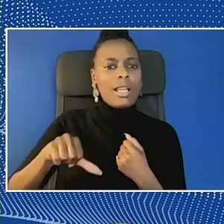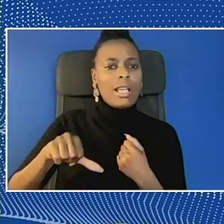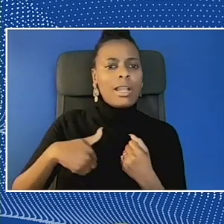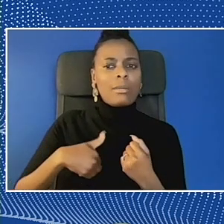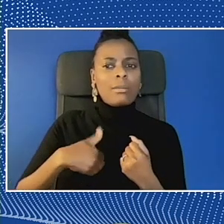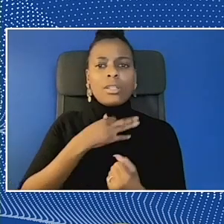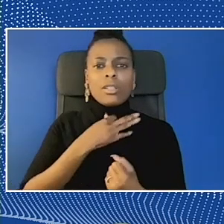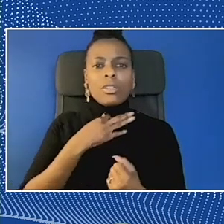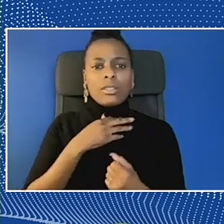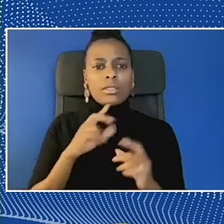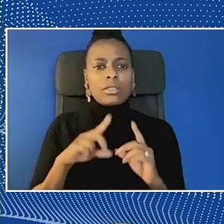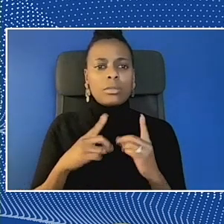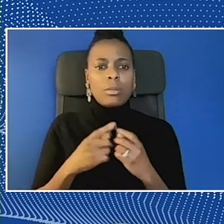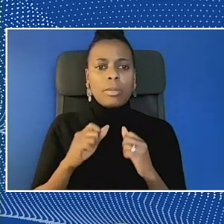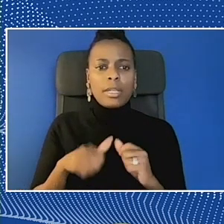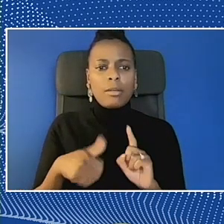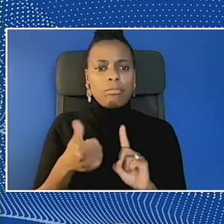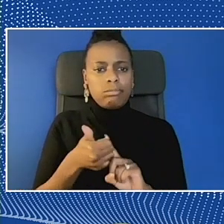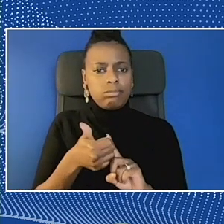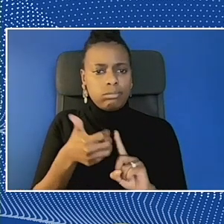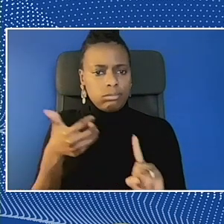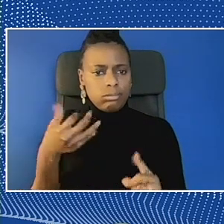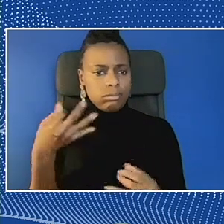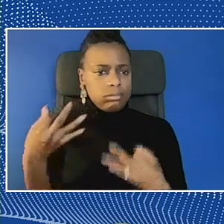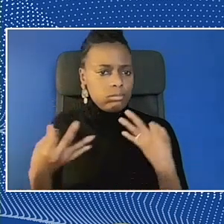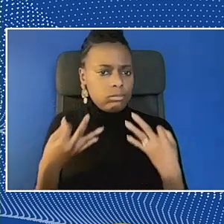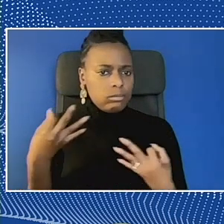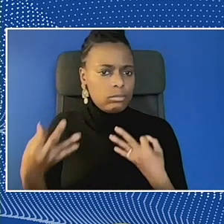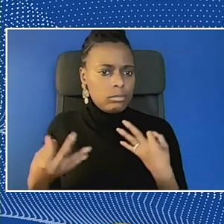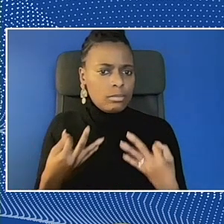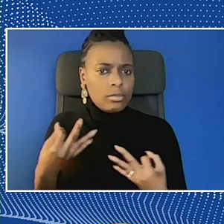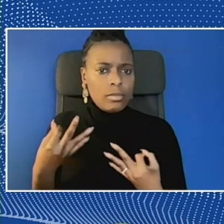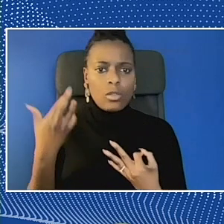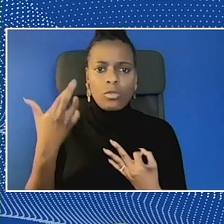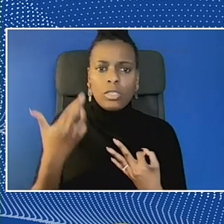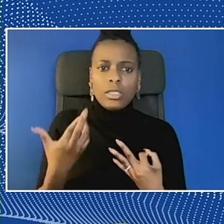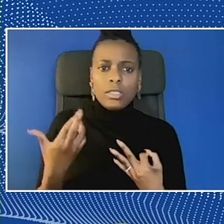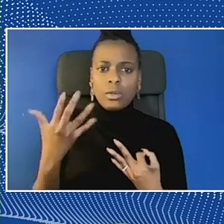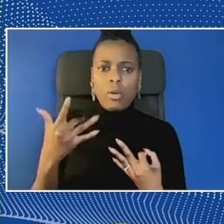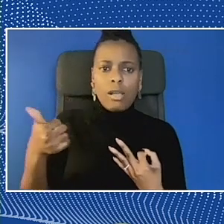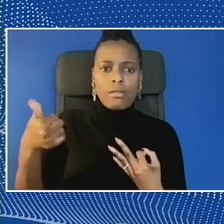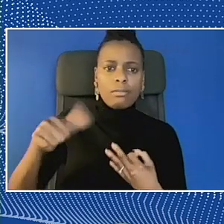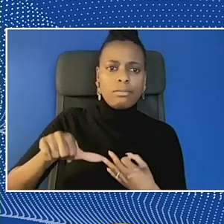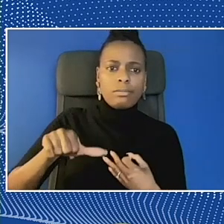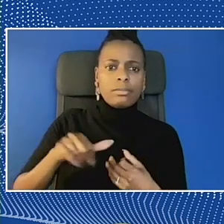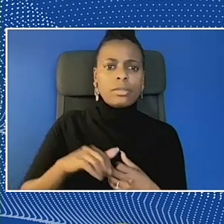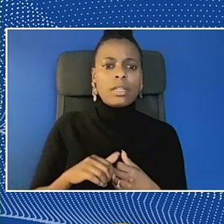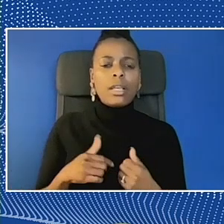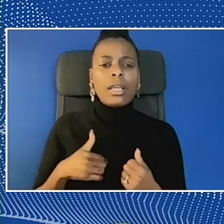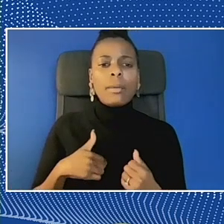be able to expound a little bit on its reasoning. In my view, that language would